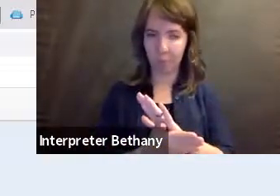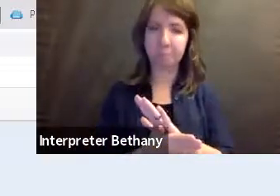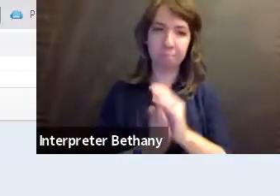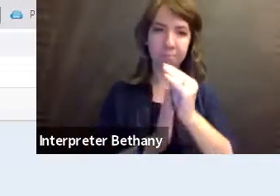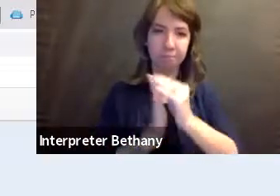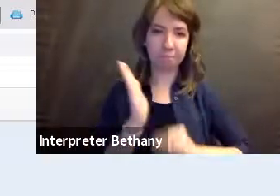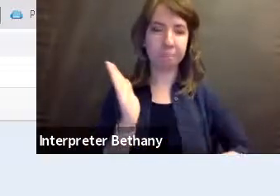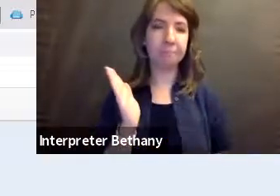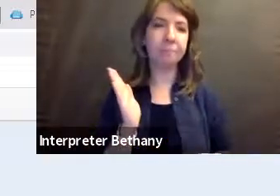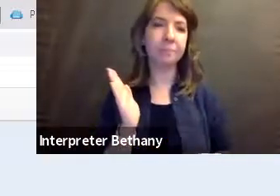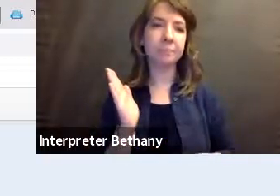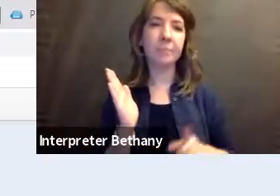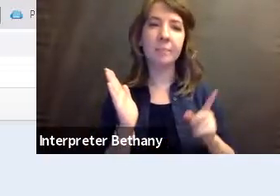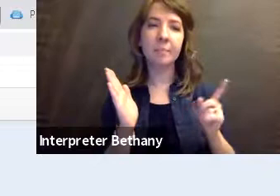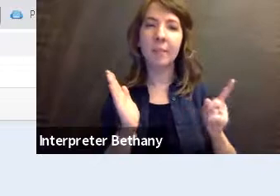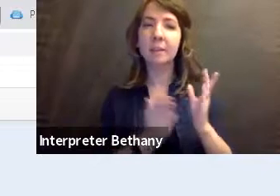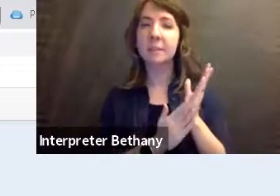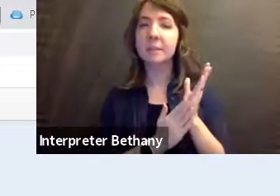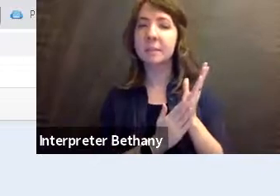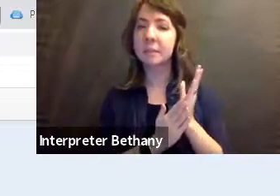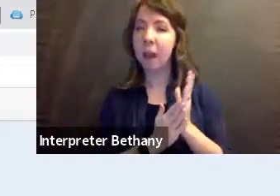Linda Kobashigawa: And some of the databases are